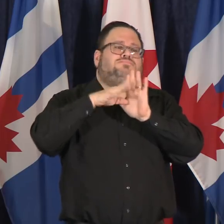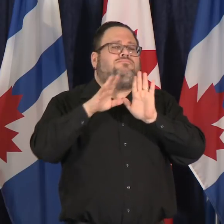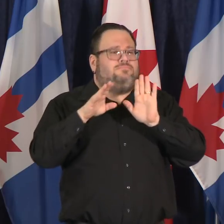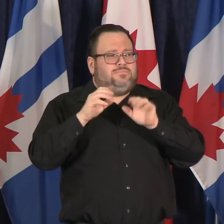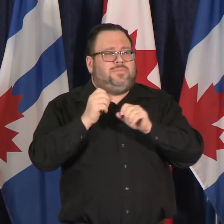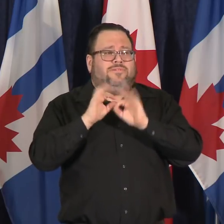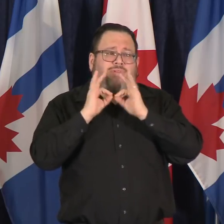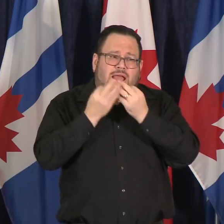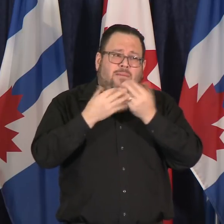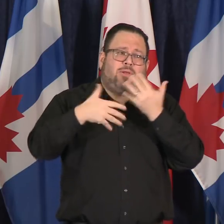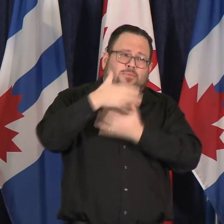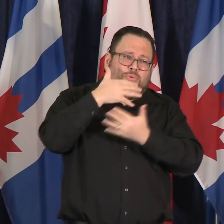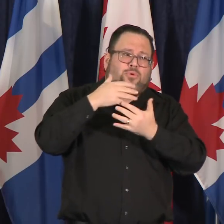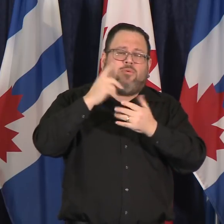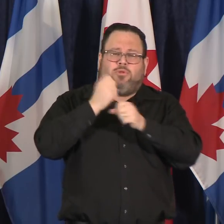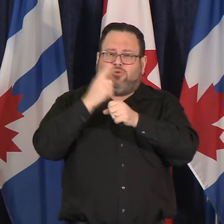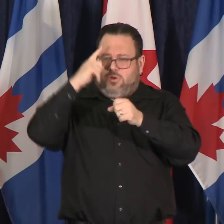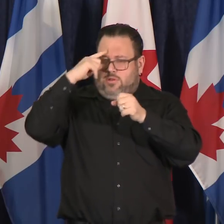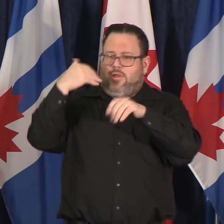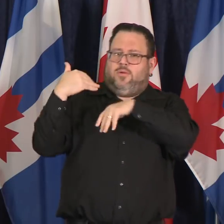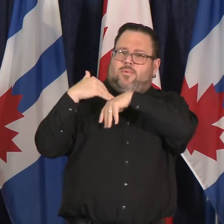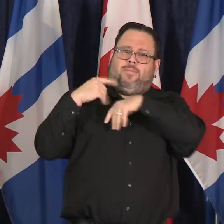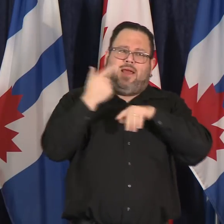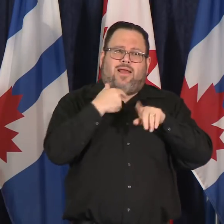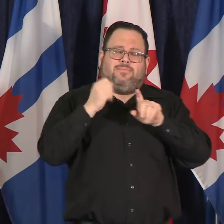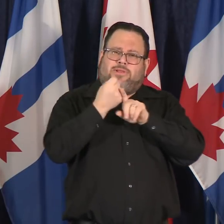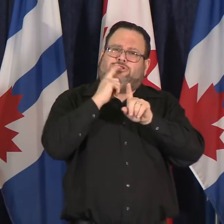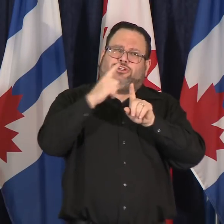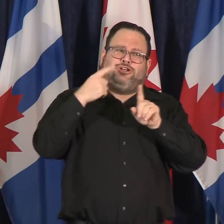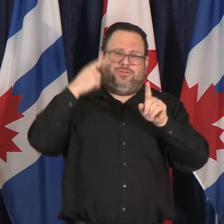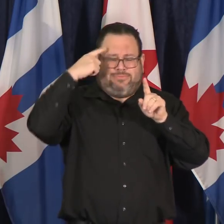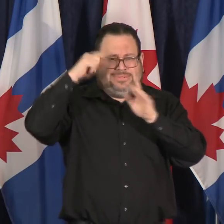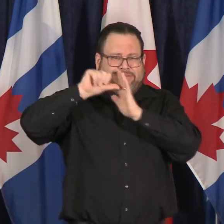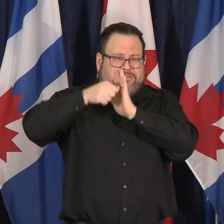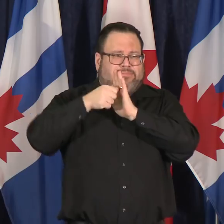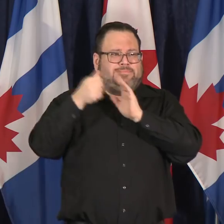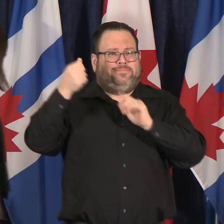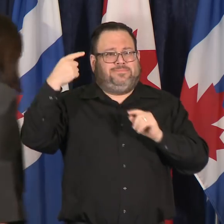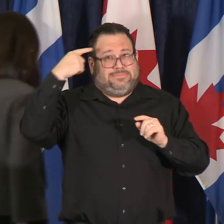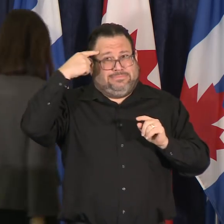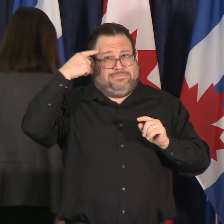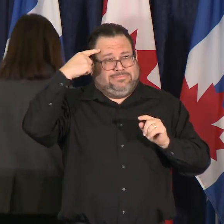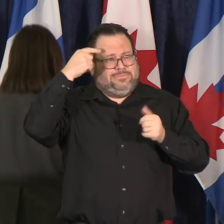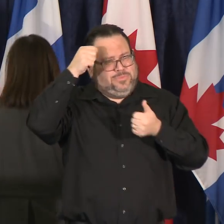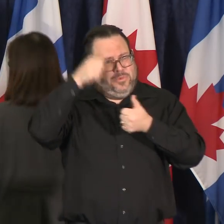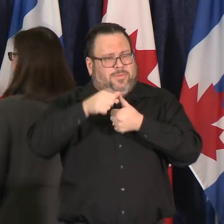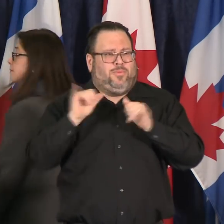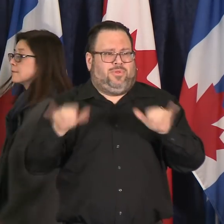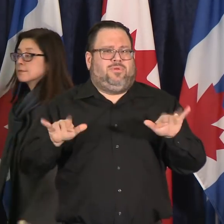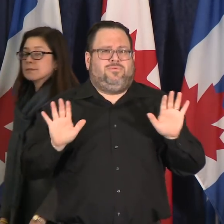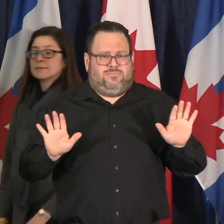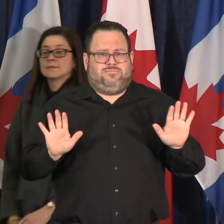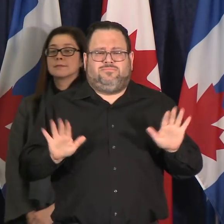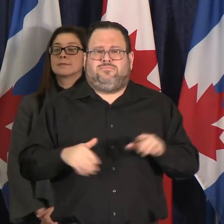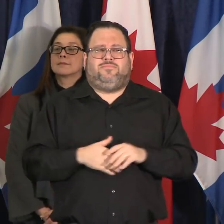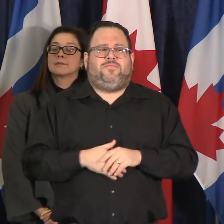seriously chief peg if you would a quick question for you we've learned that you